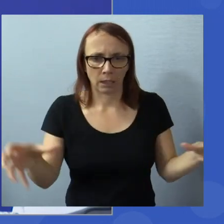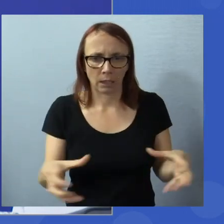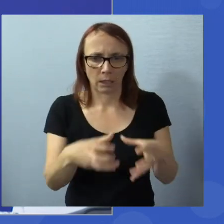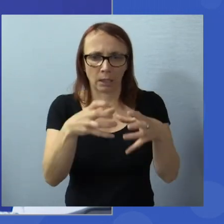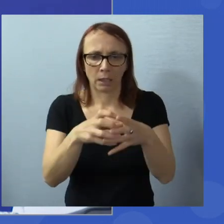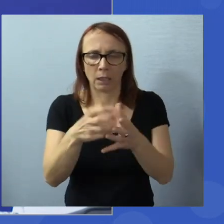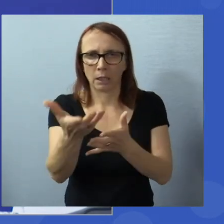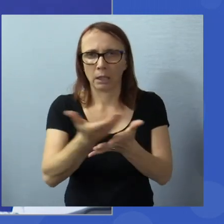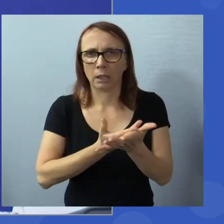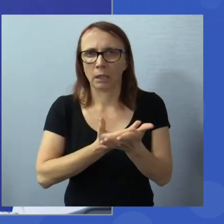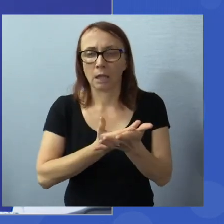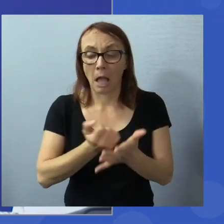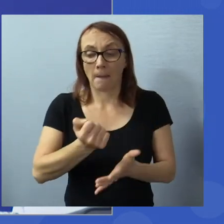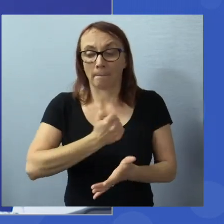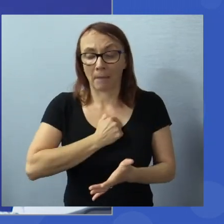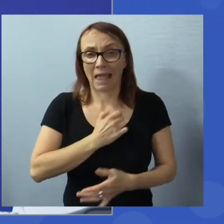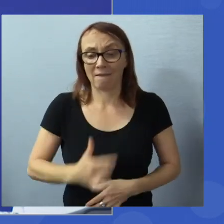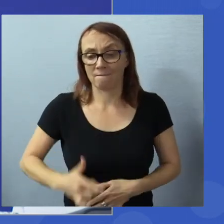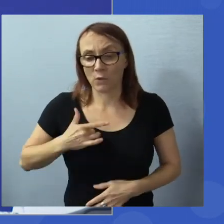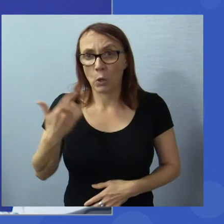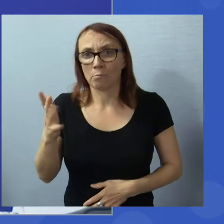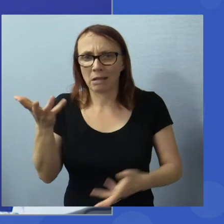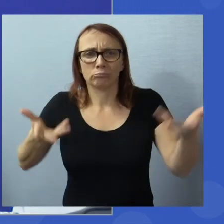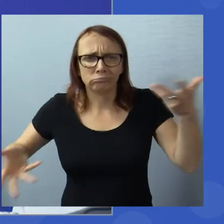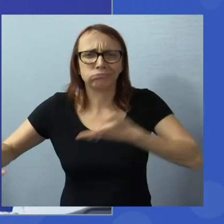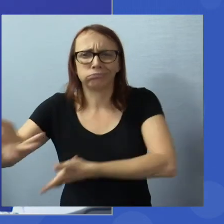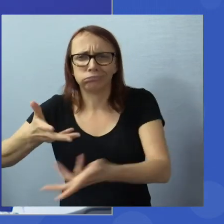having talked to you and listen to you is that that what really well for you